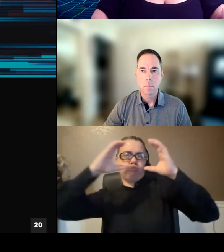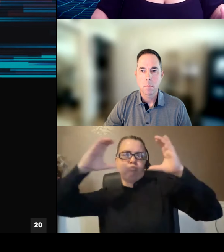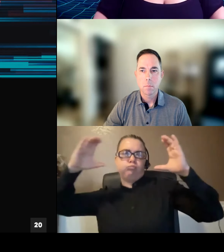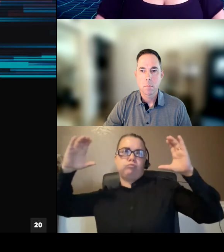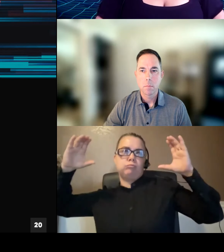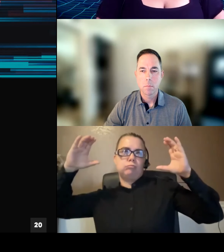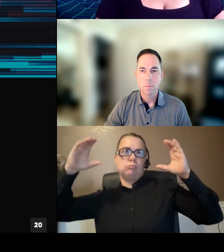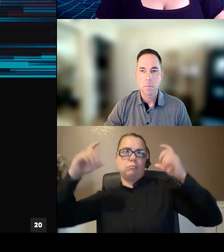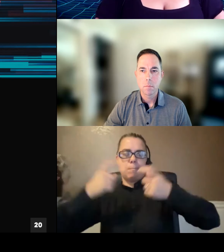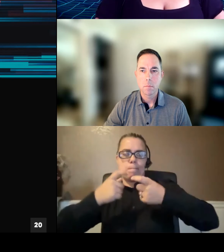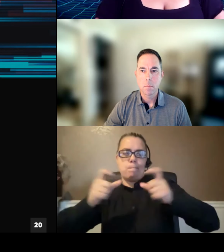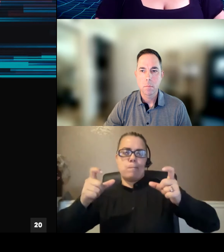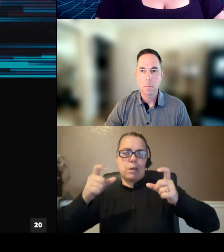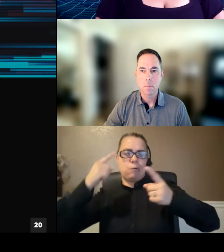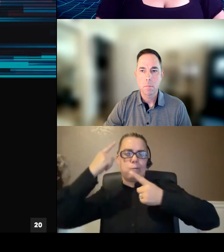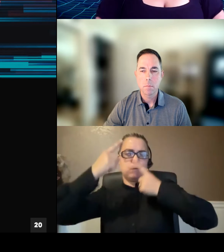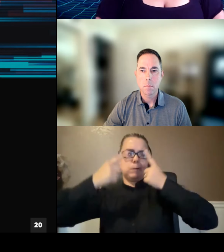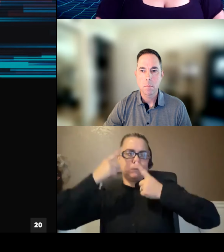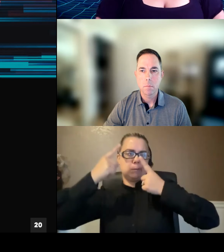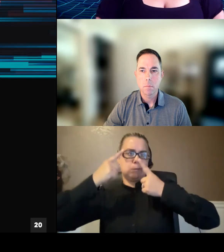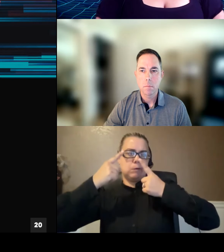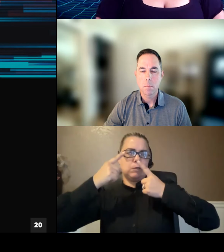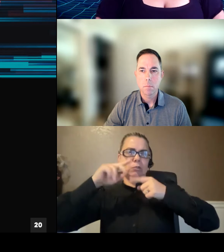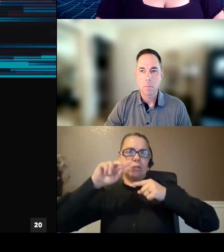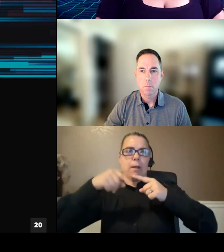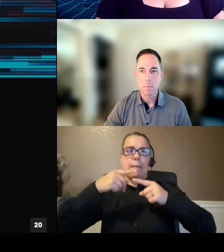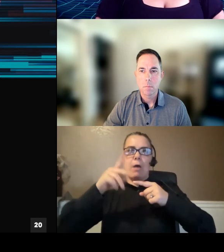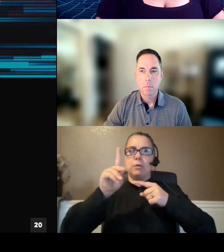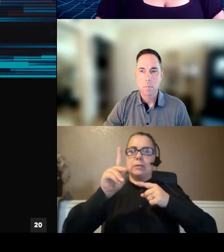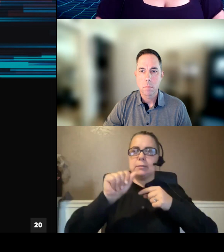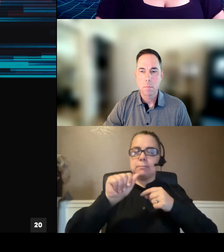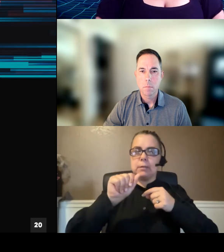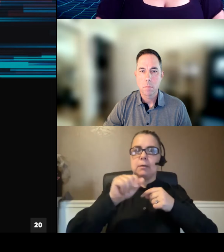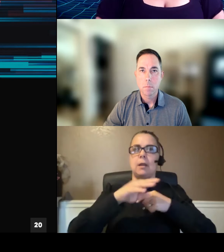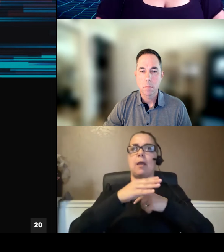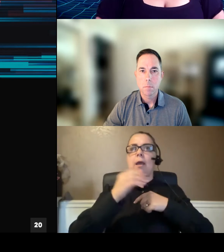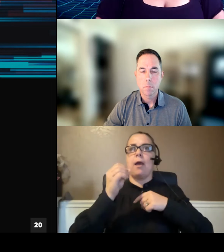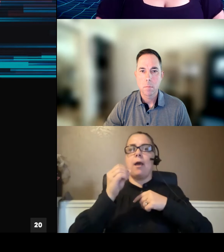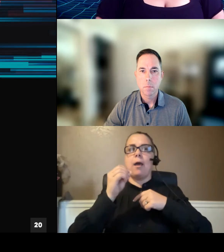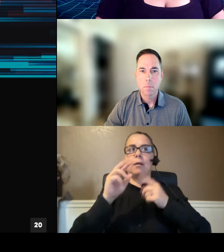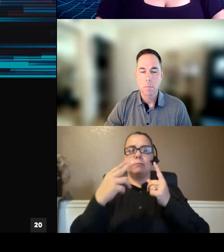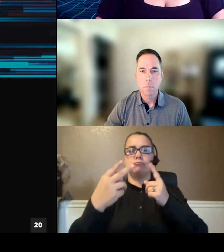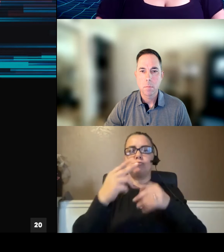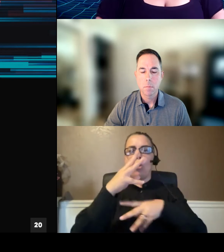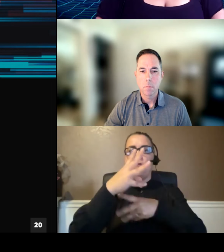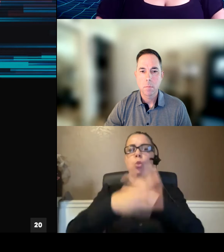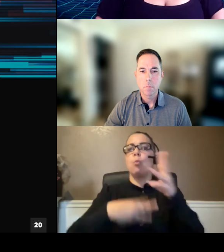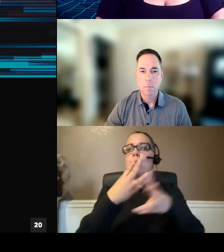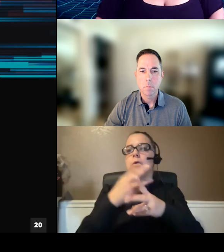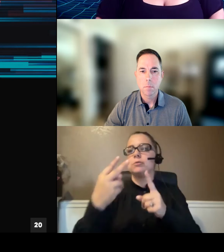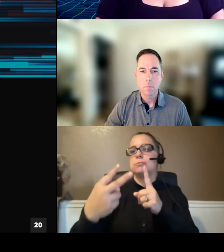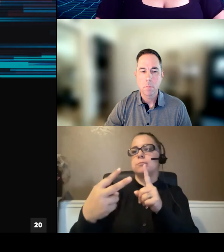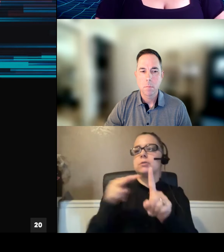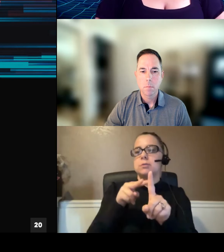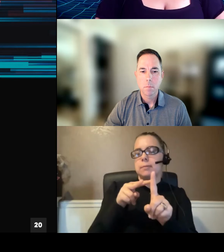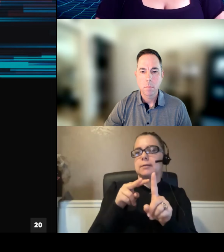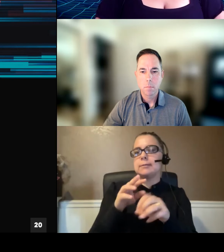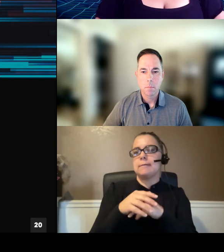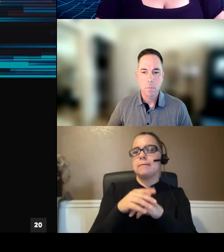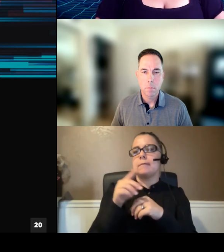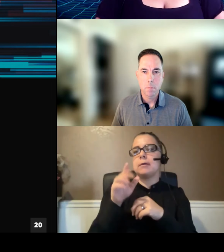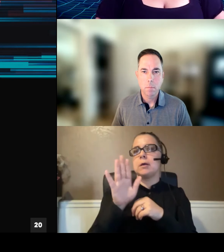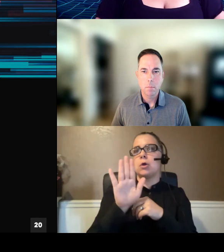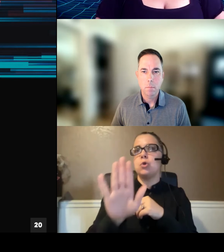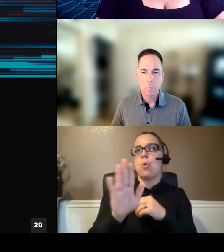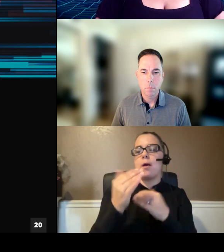ideas about disability, it really is of like, you are limited in one area of what you can do